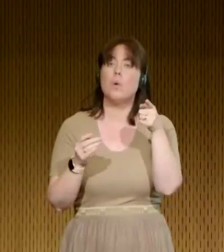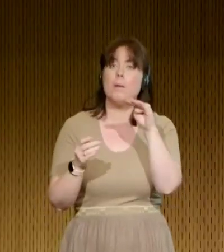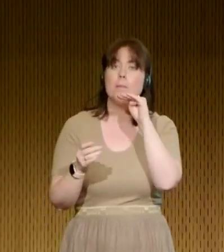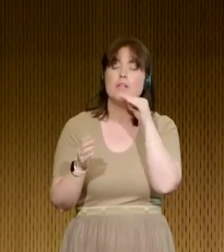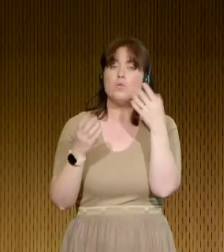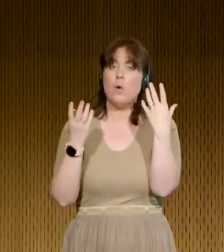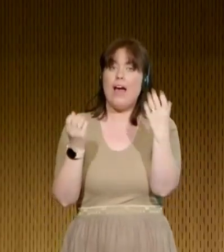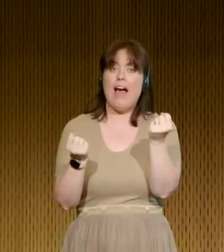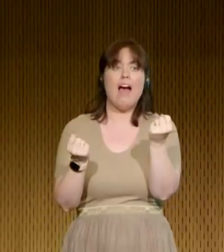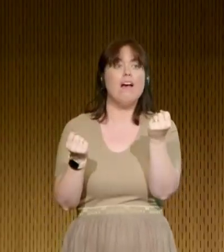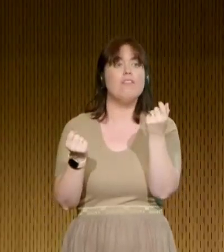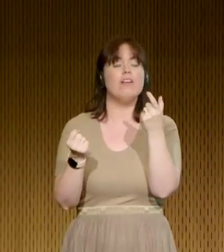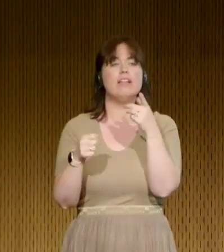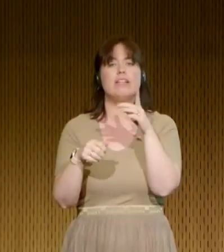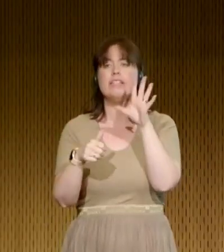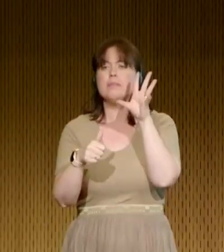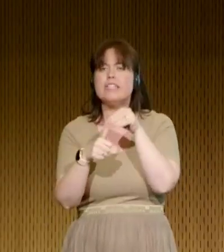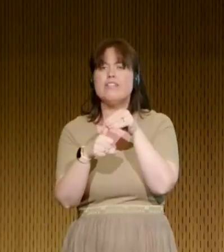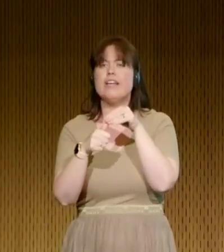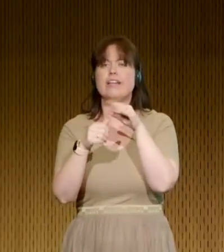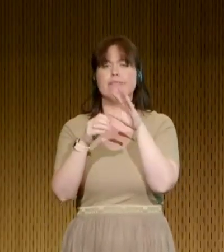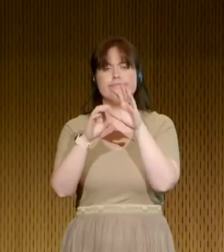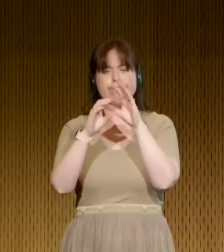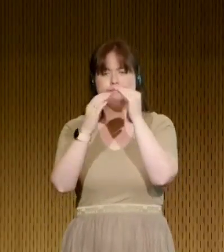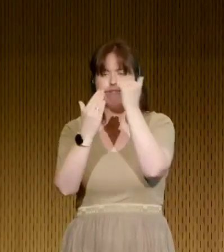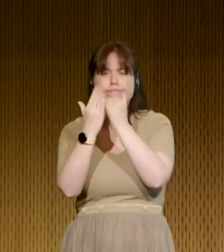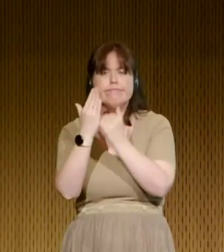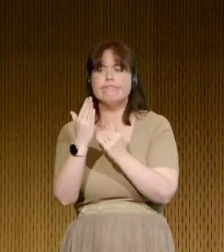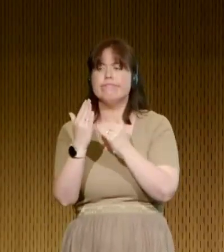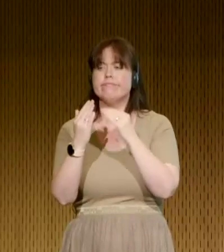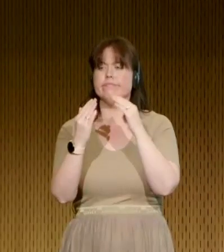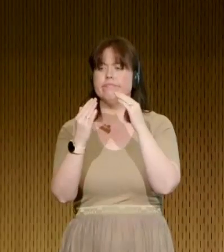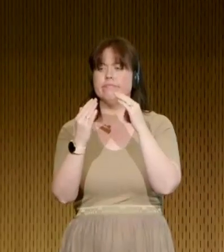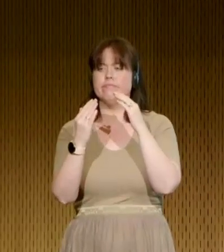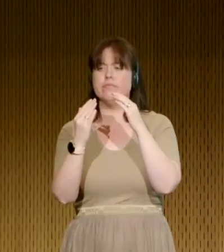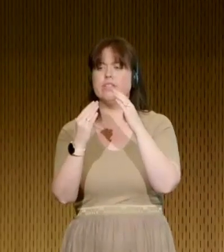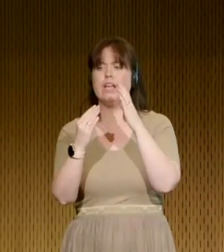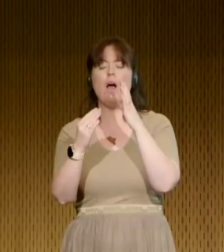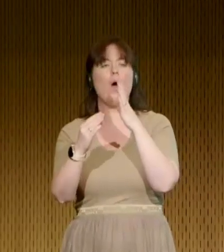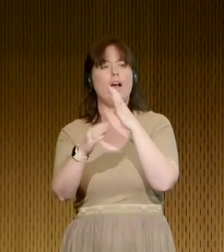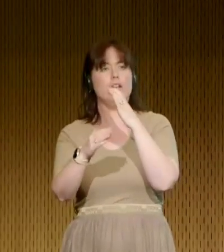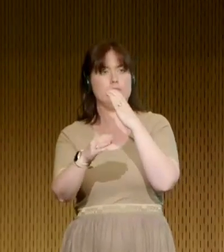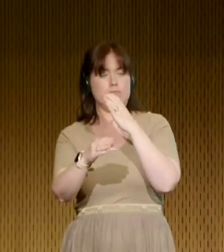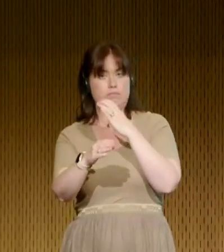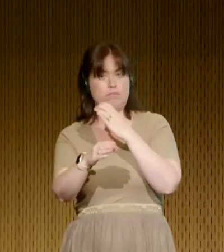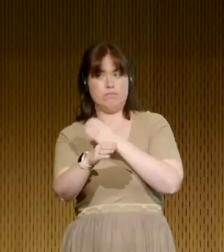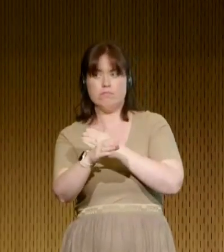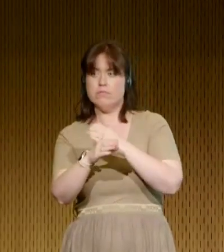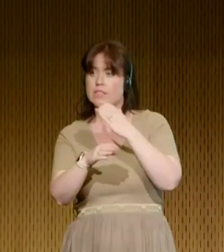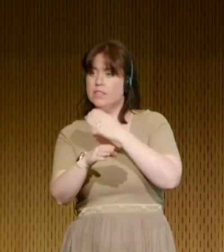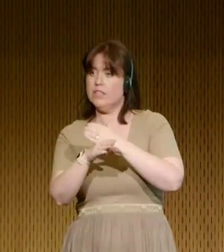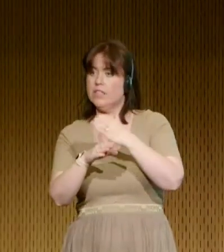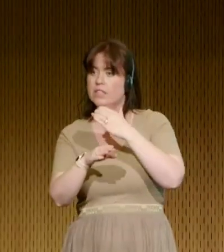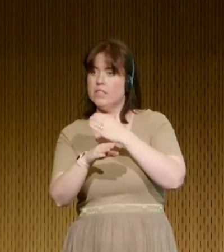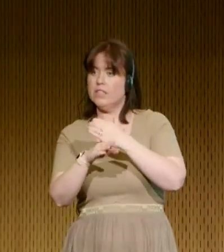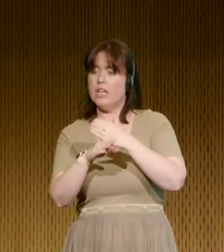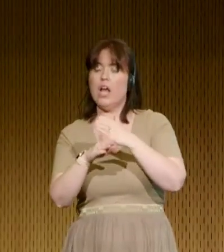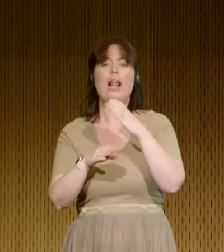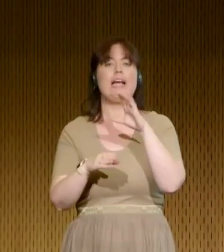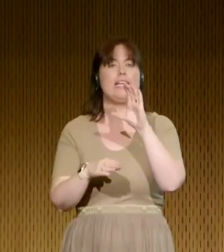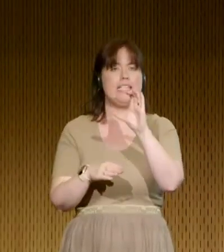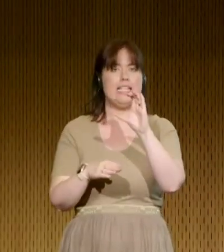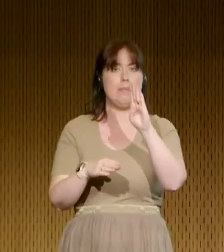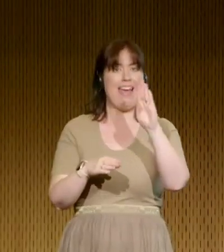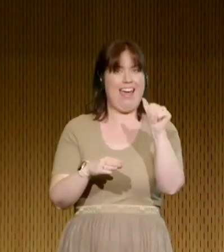approach with built in, into your, into the EBL? Do you have a formative approach in there?